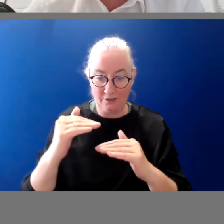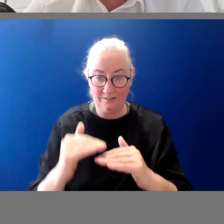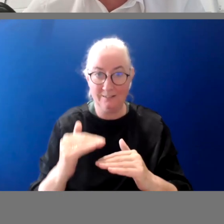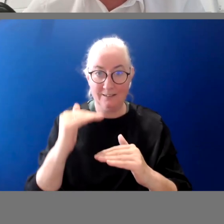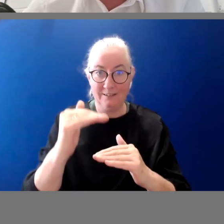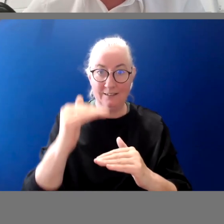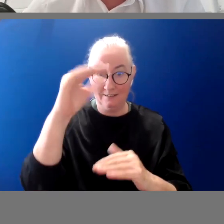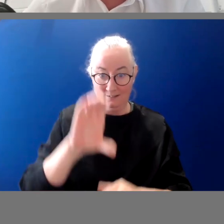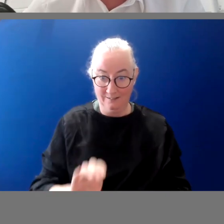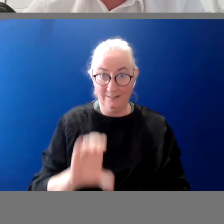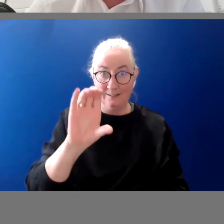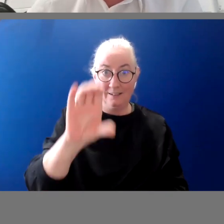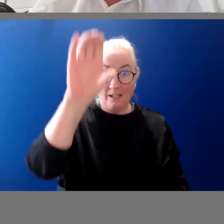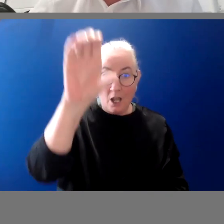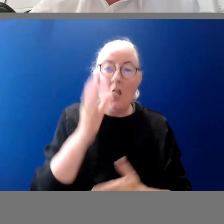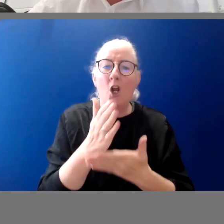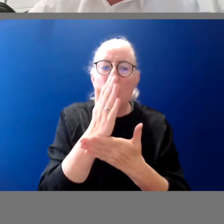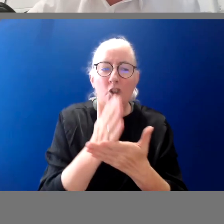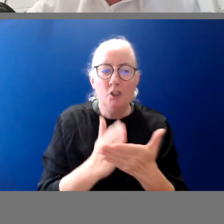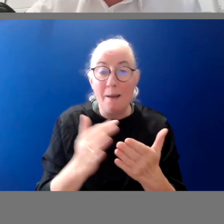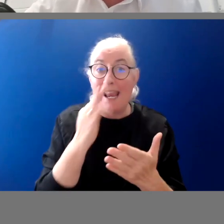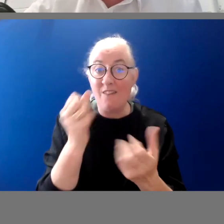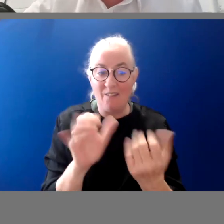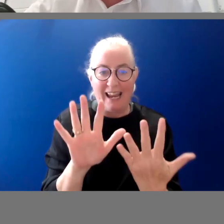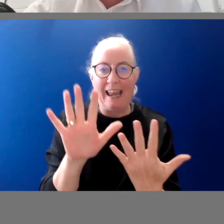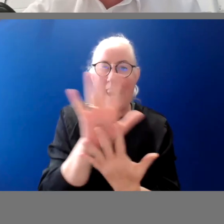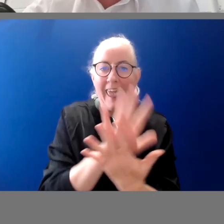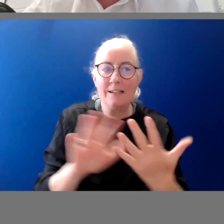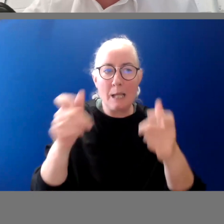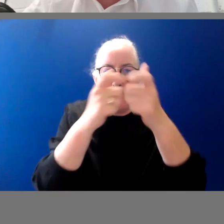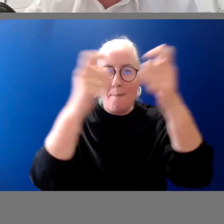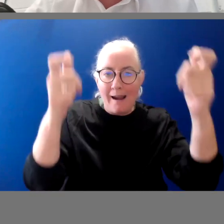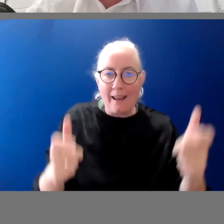find is that some people if they have glaze panels so if you have a glazed façade so if you have an